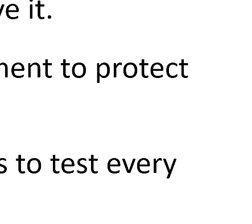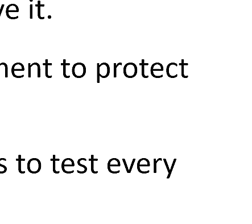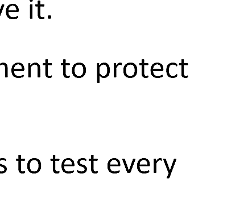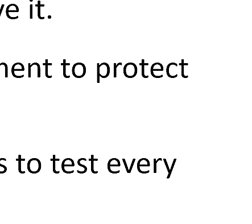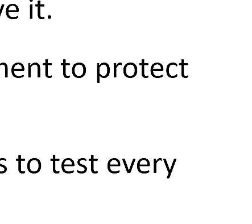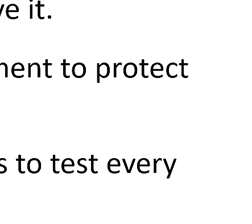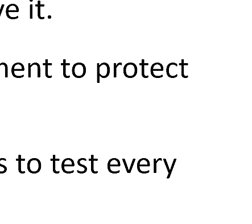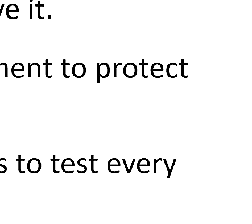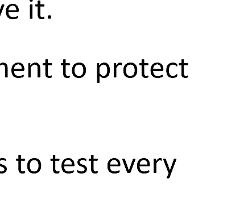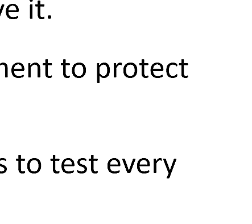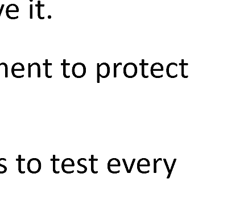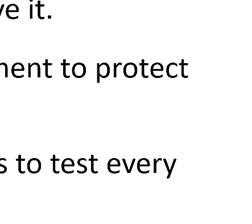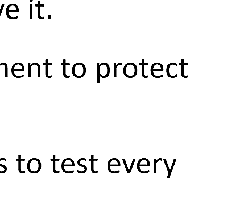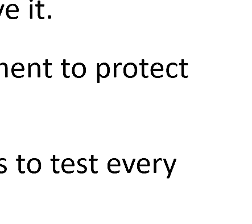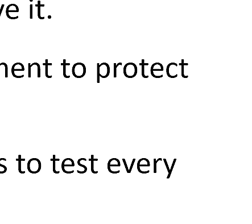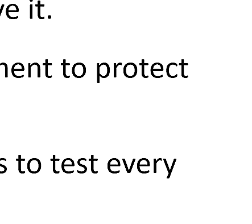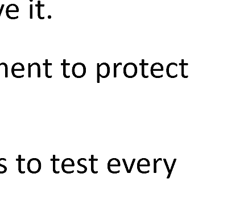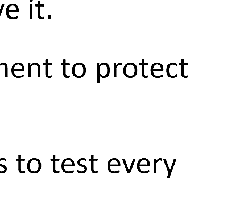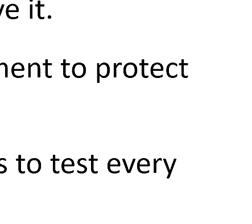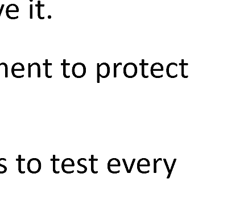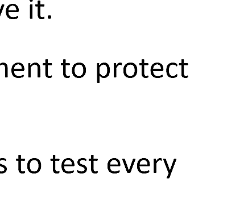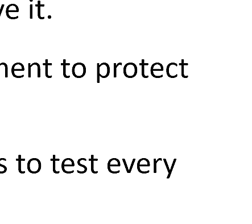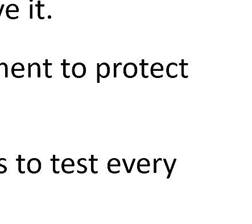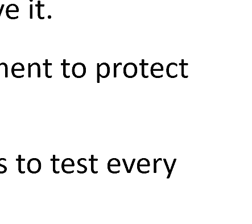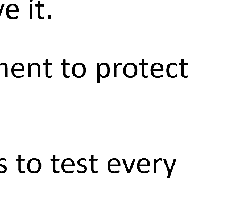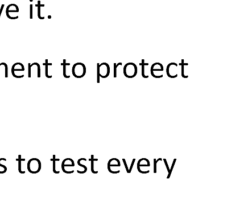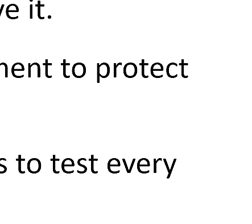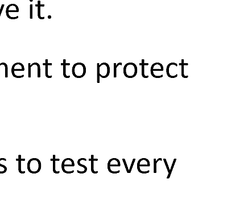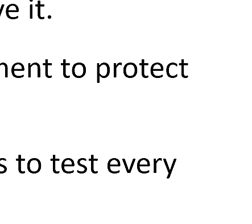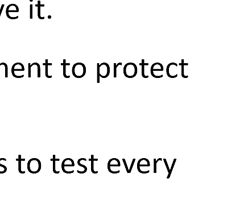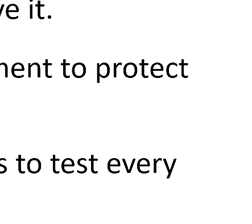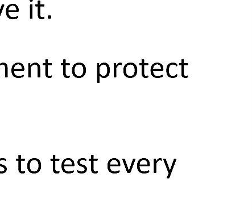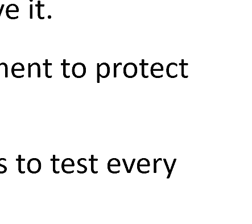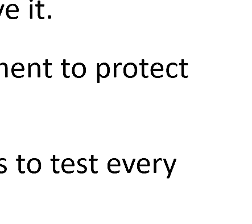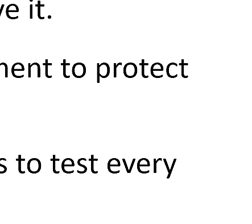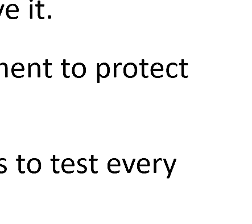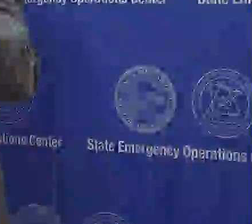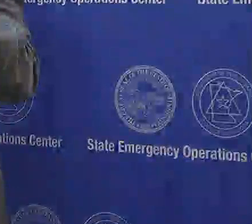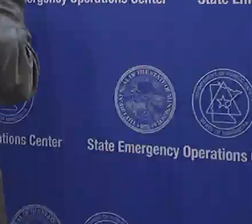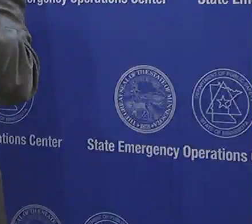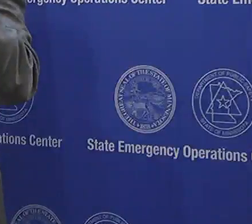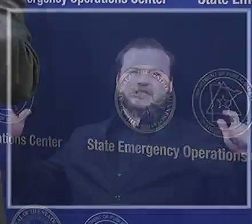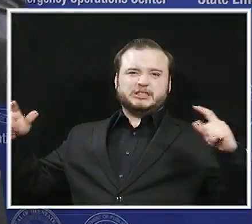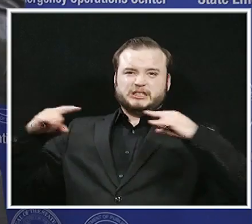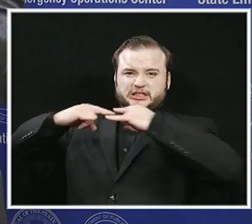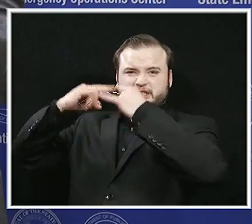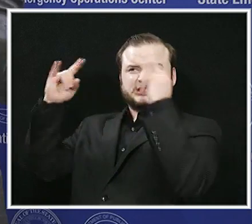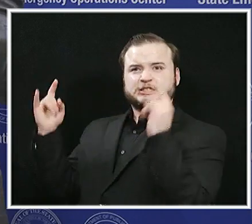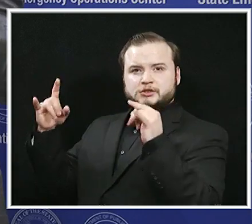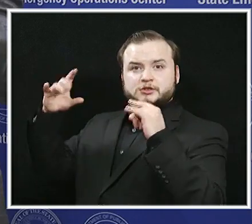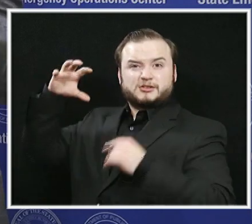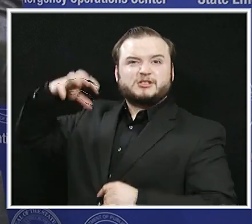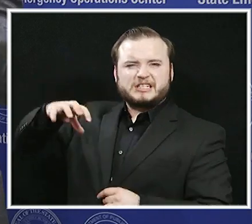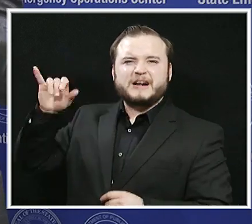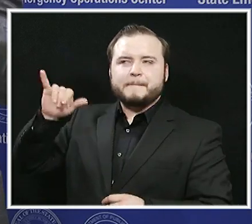concept. Some states as you saw they built in central park, Javid center, they built out.